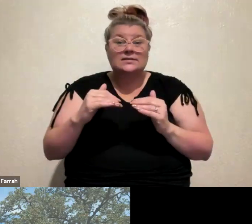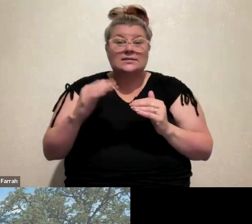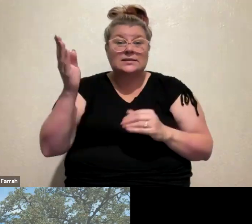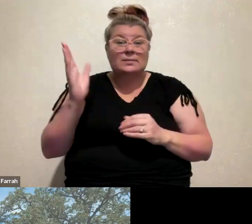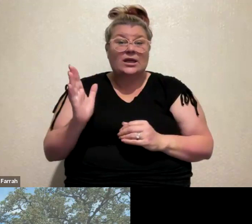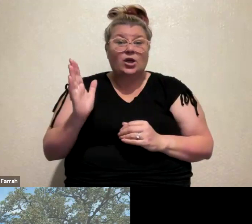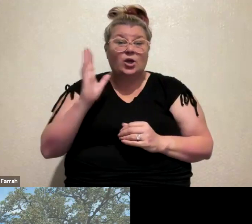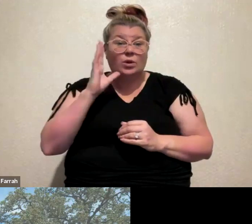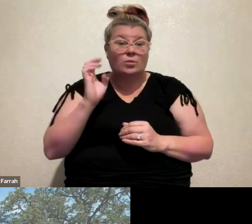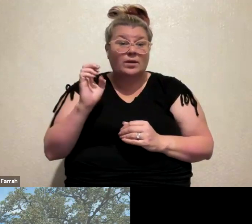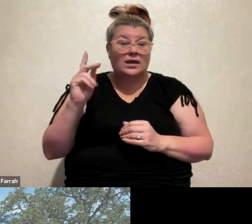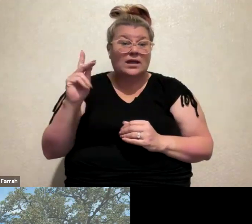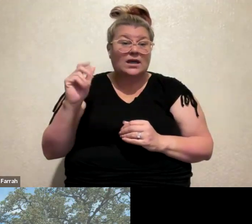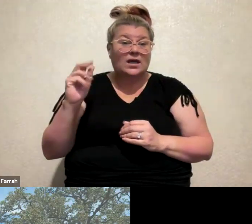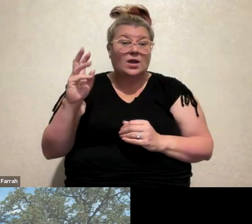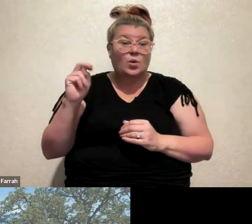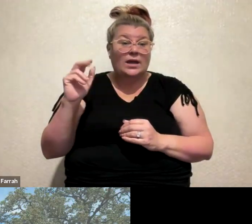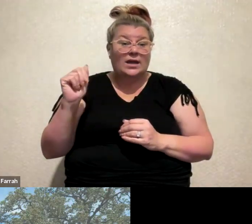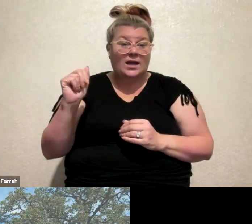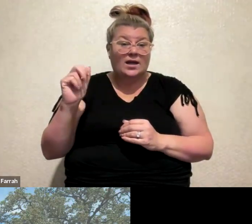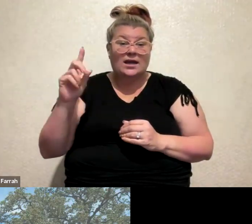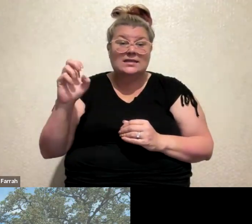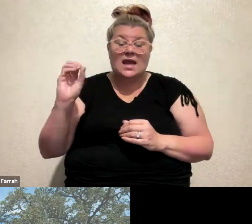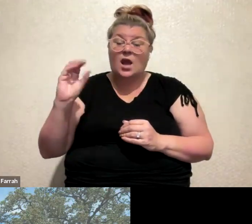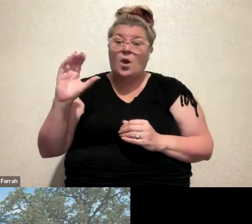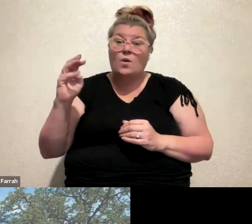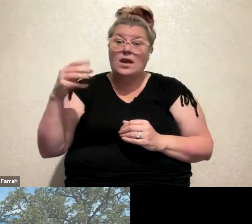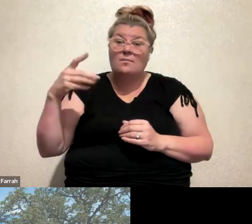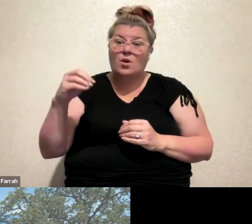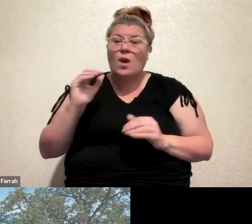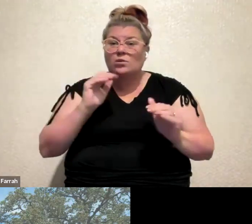Kawena DeOcampo, and just a reminder for anybody on the call. If you'd like to ask a question to